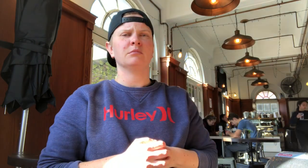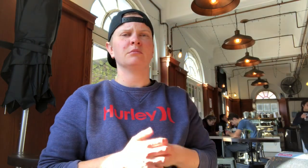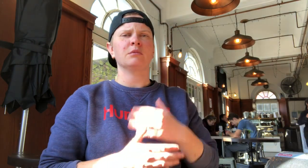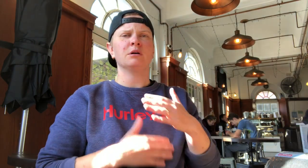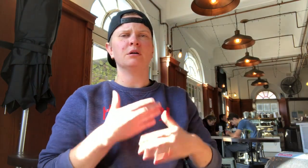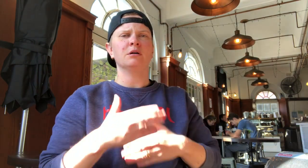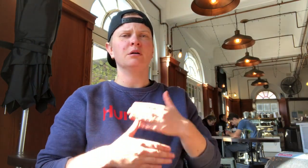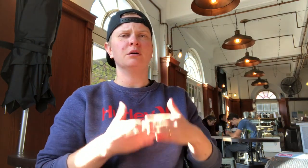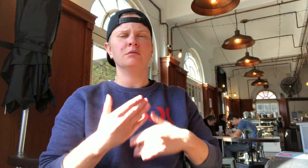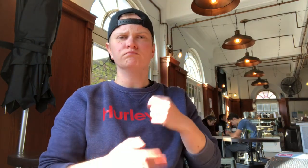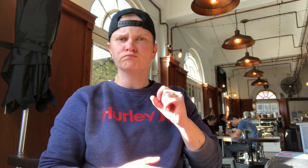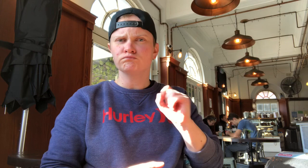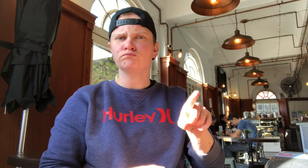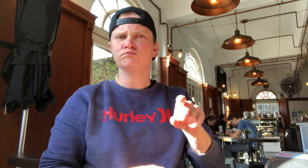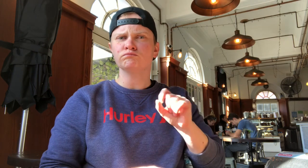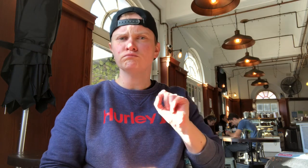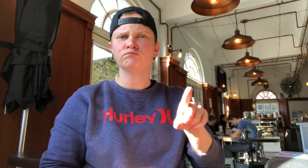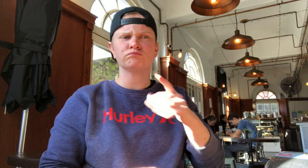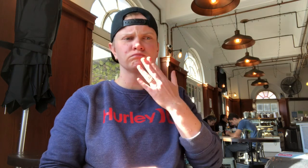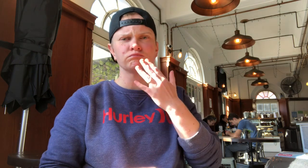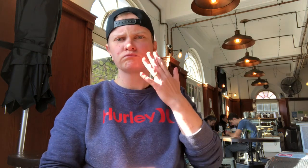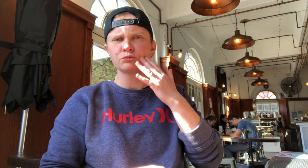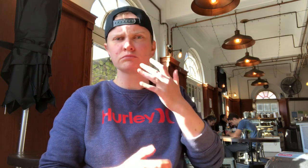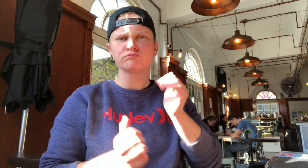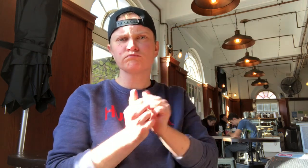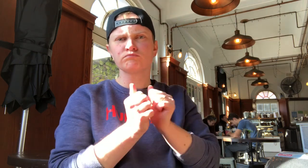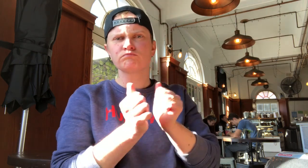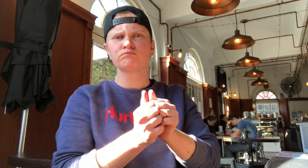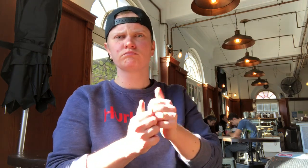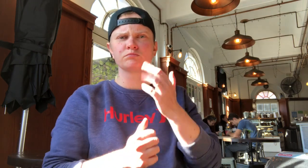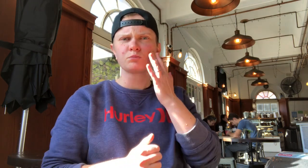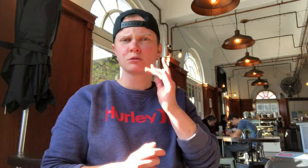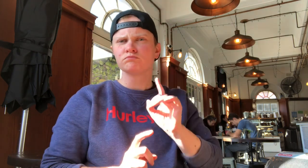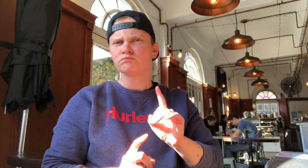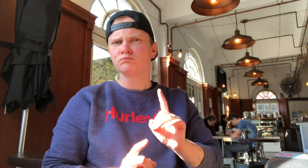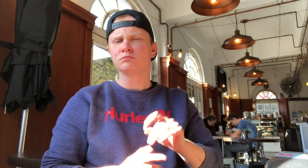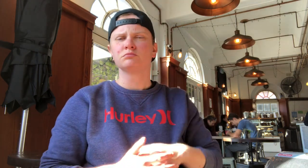Since the cancellation, I sent a message to Dr Hayes' receptiontist twice and asked to arrange an appointment